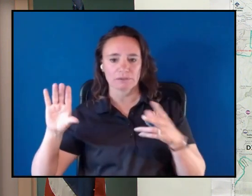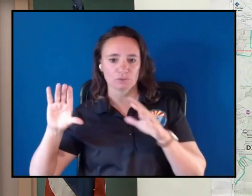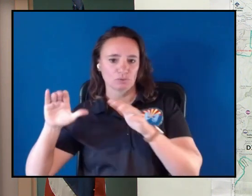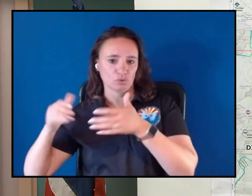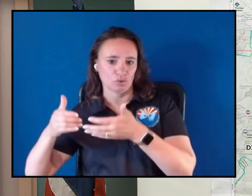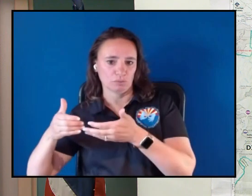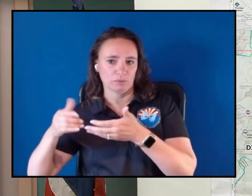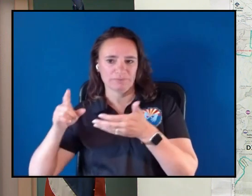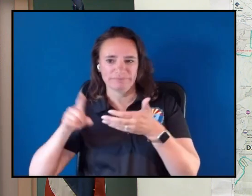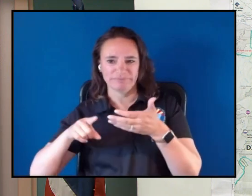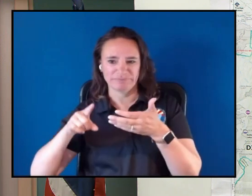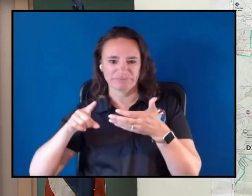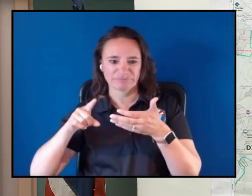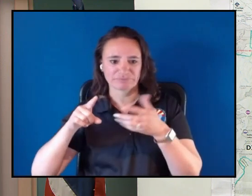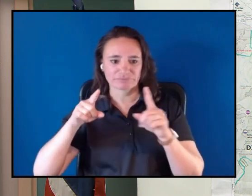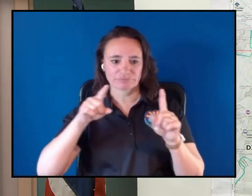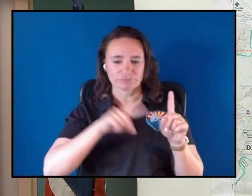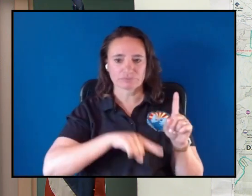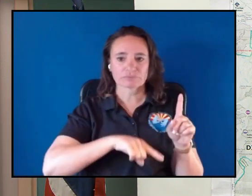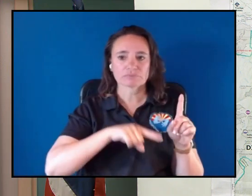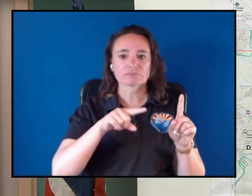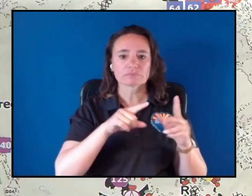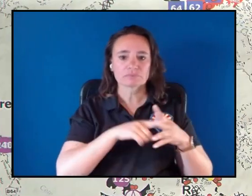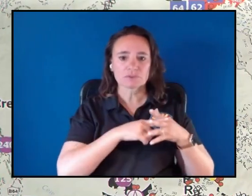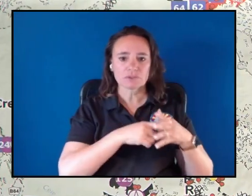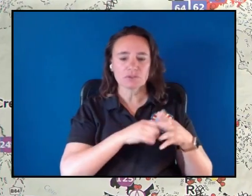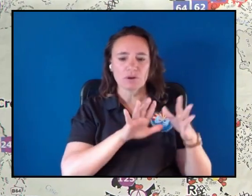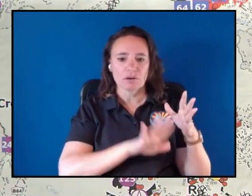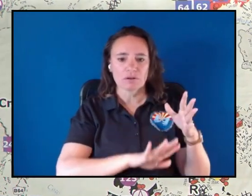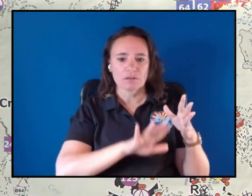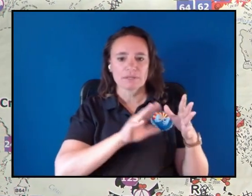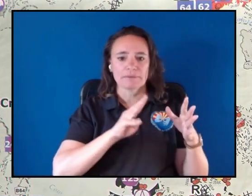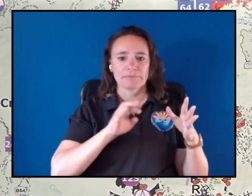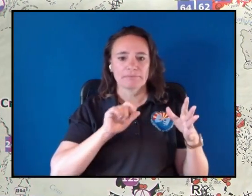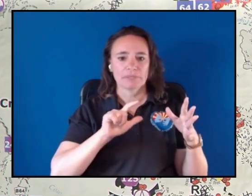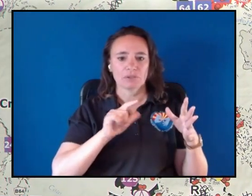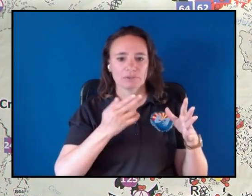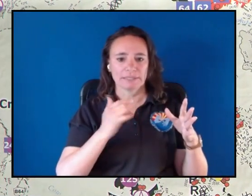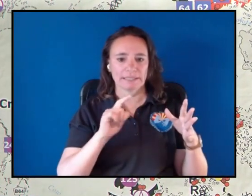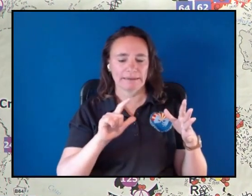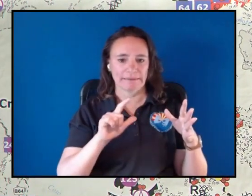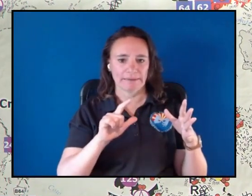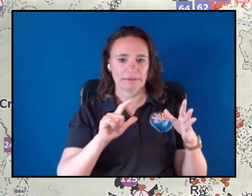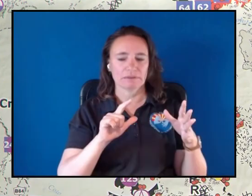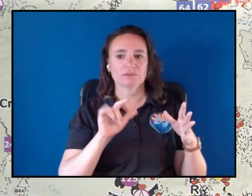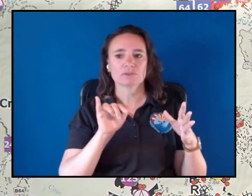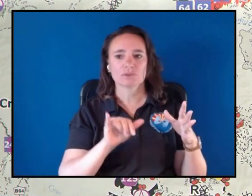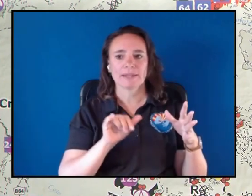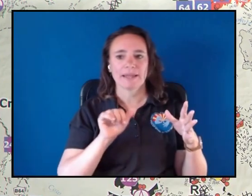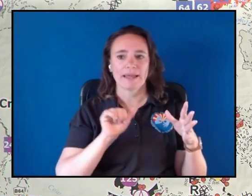starting repair down here in the Mineral Hill area and so the Alpha Bravo folks are going to be continuing to